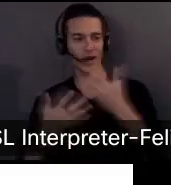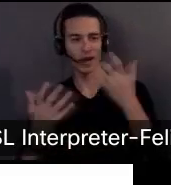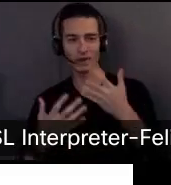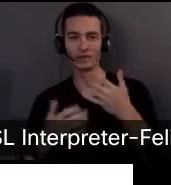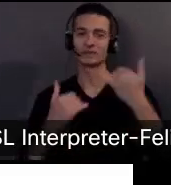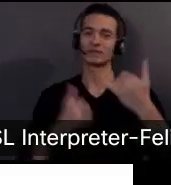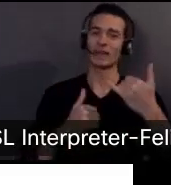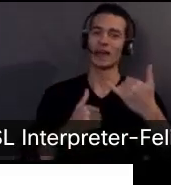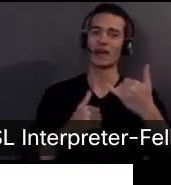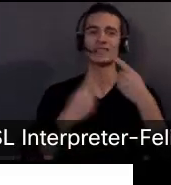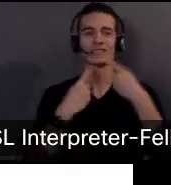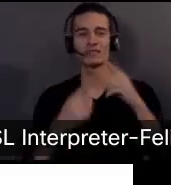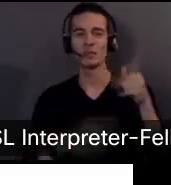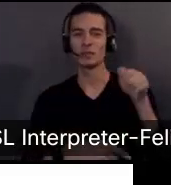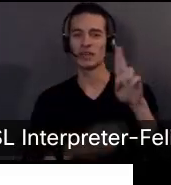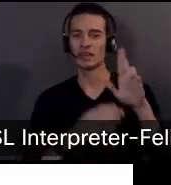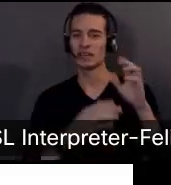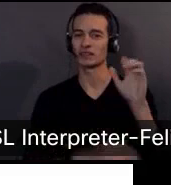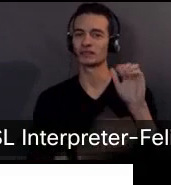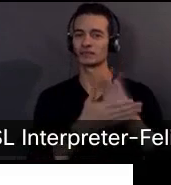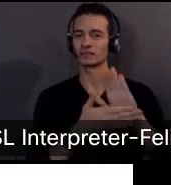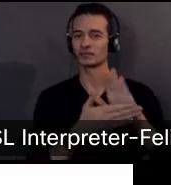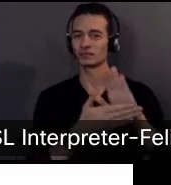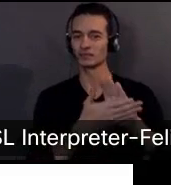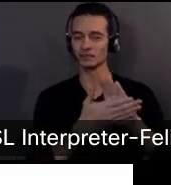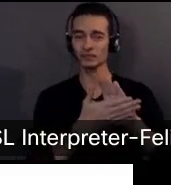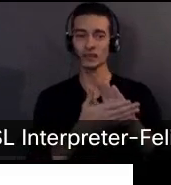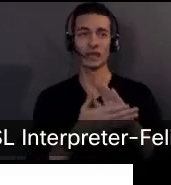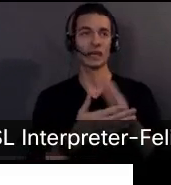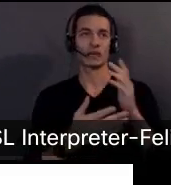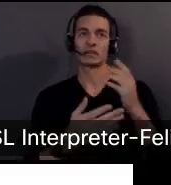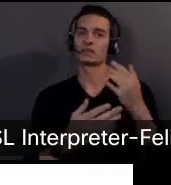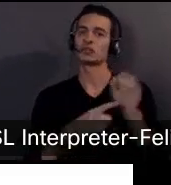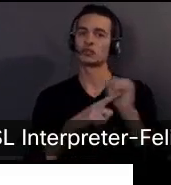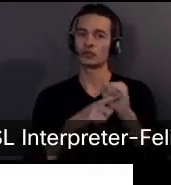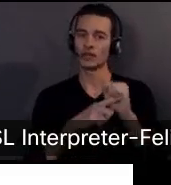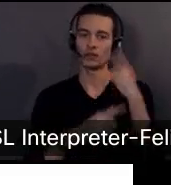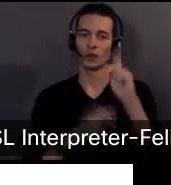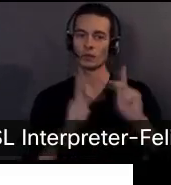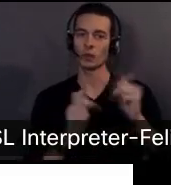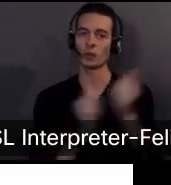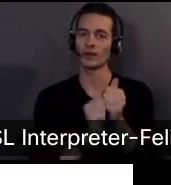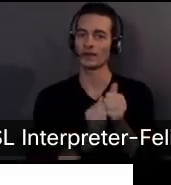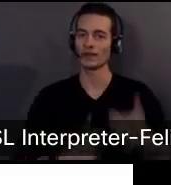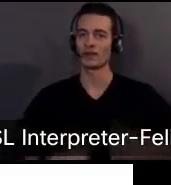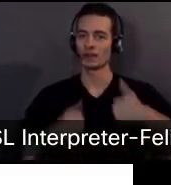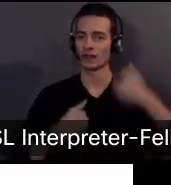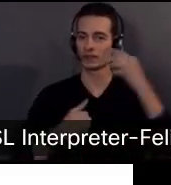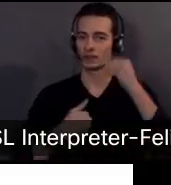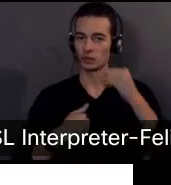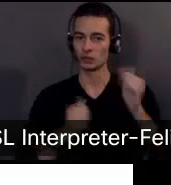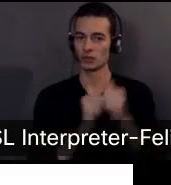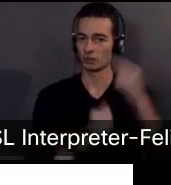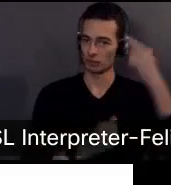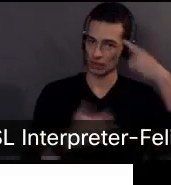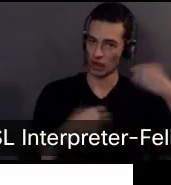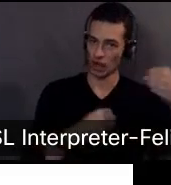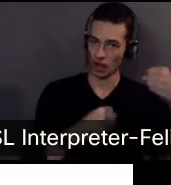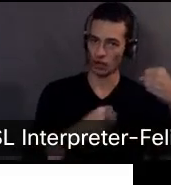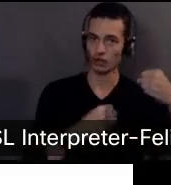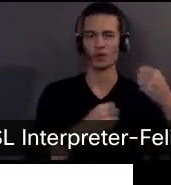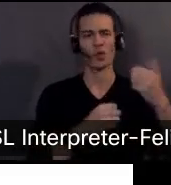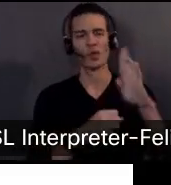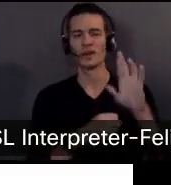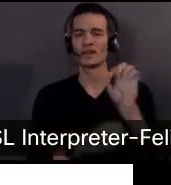Which is a training program for people who have lived experience with mental health or substance use conditions and they become peer counselors to serve our patients and serve the community.